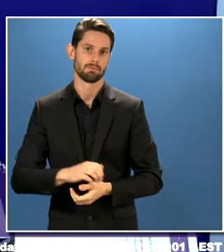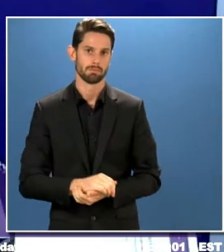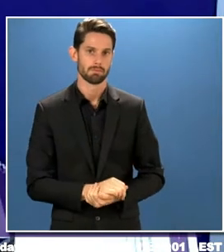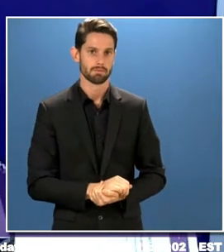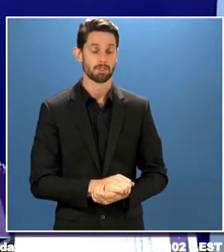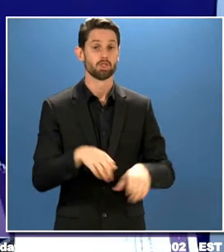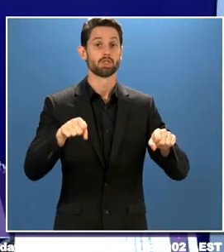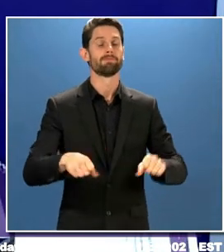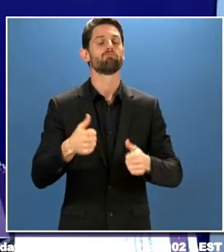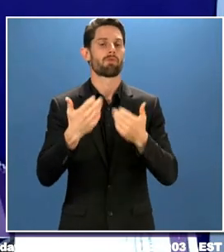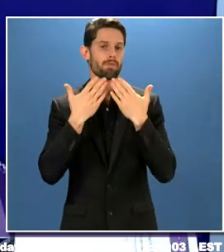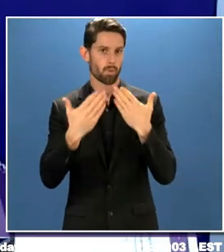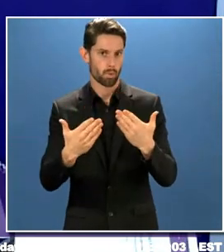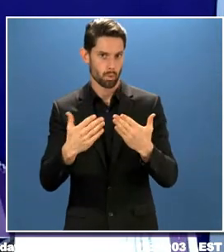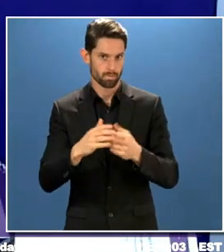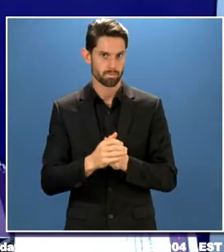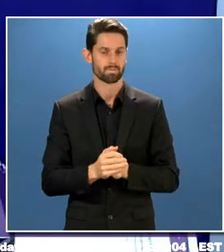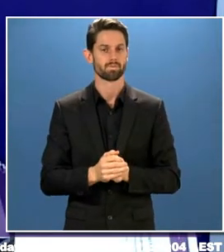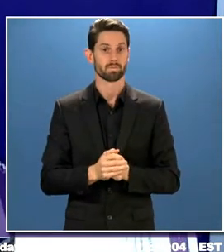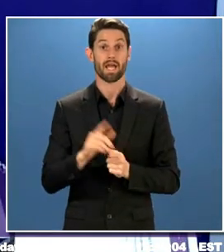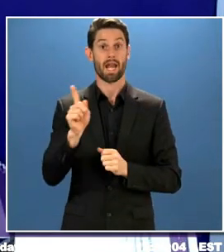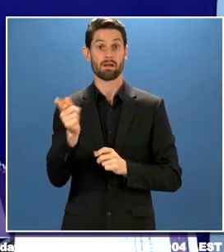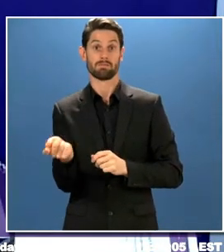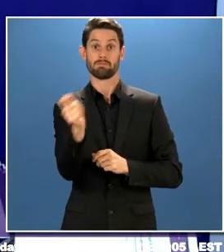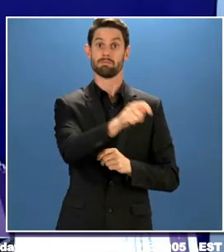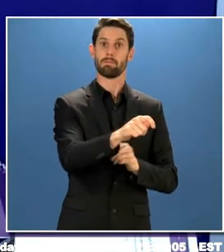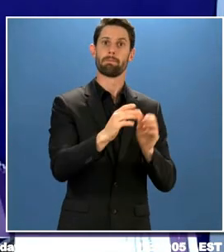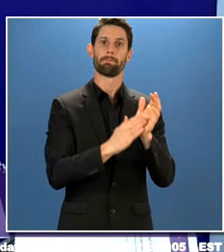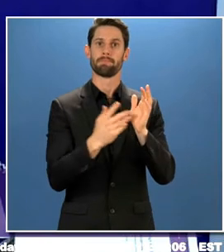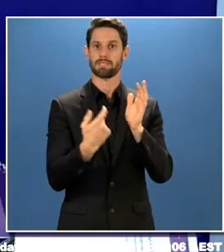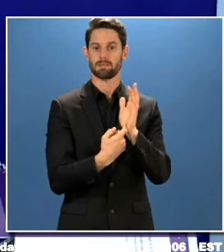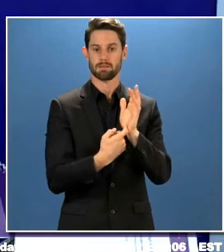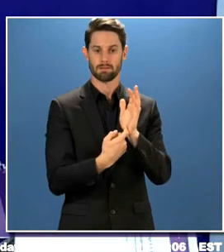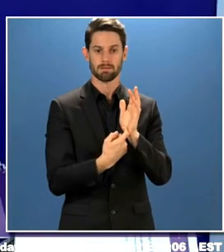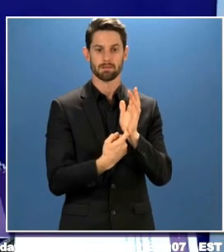Thank you very much. Alright, I will come back. Then to Ms Zerner. Thank you, Chair.